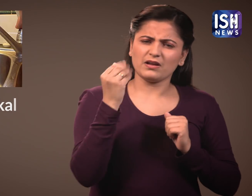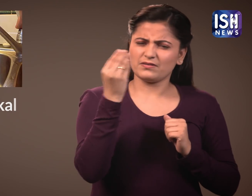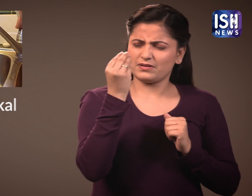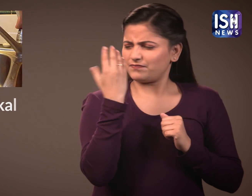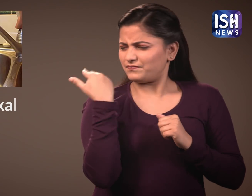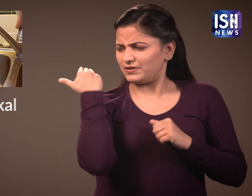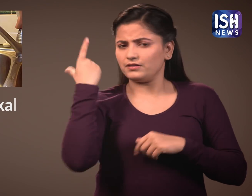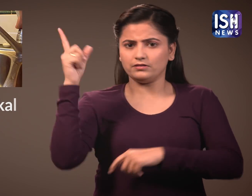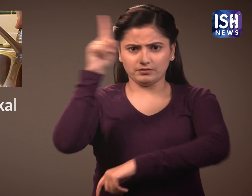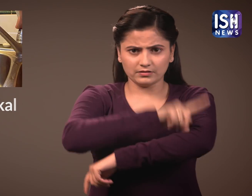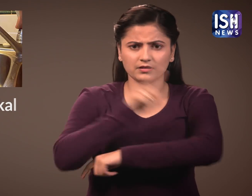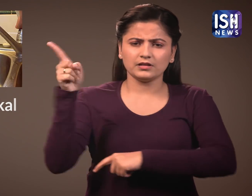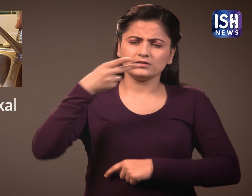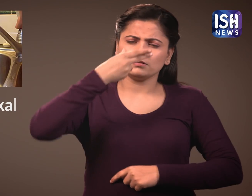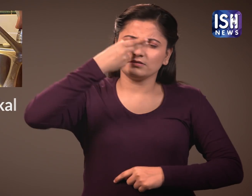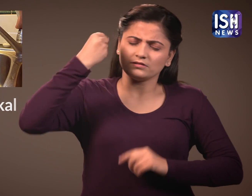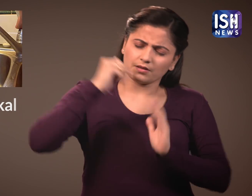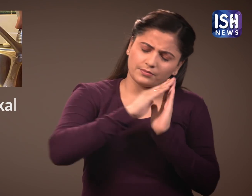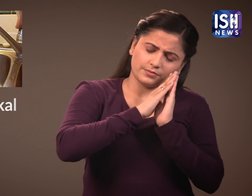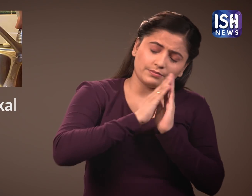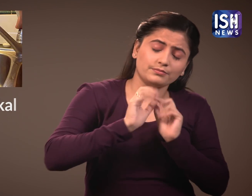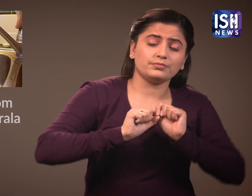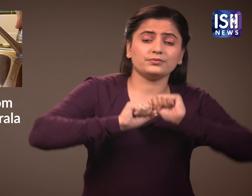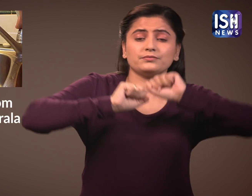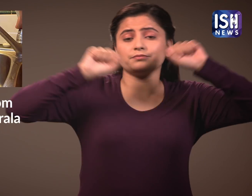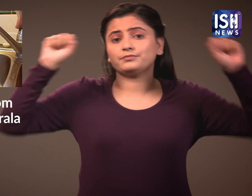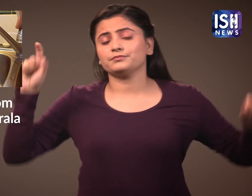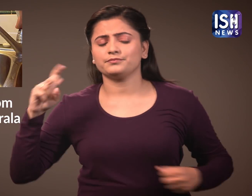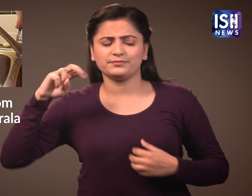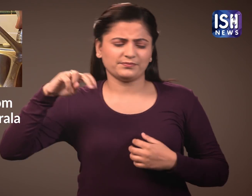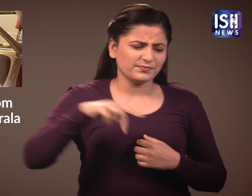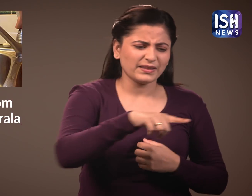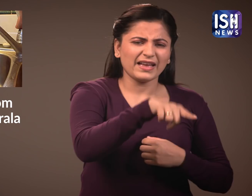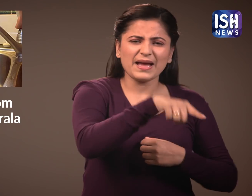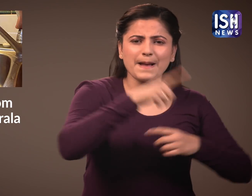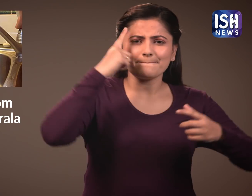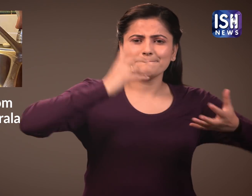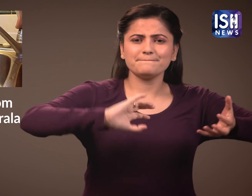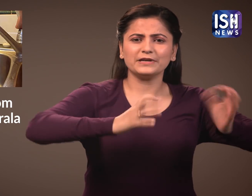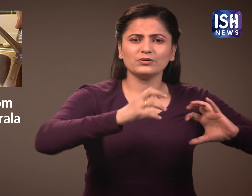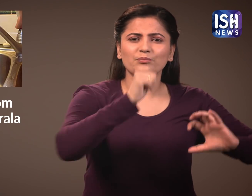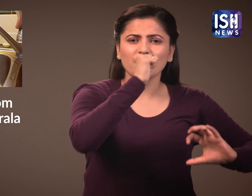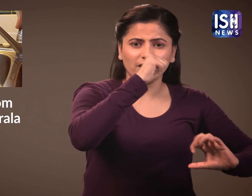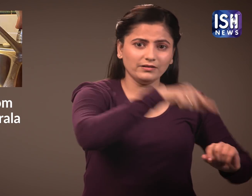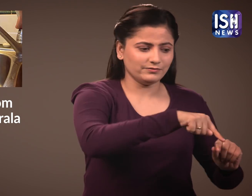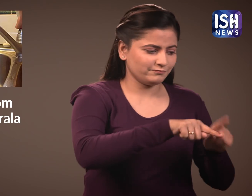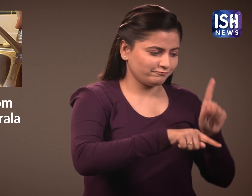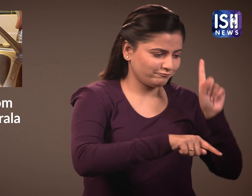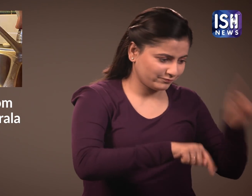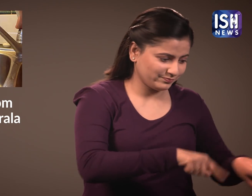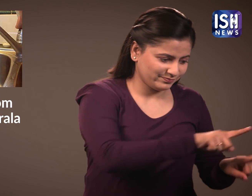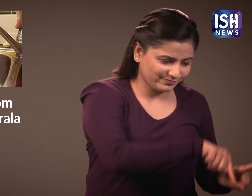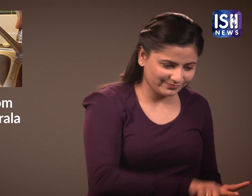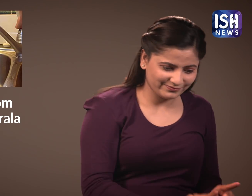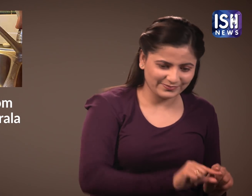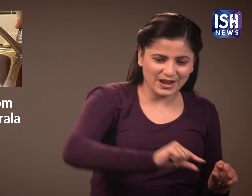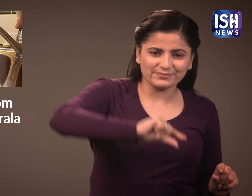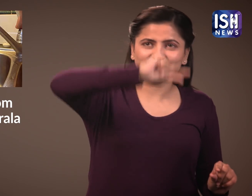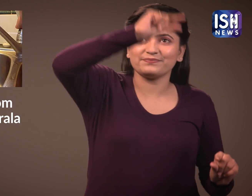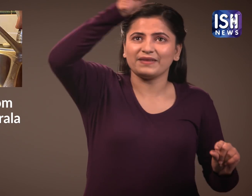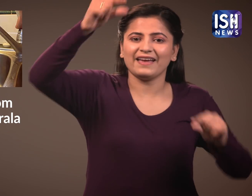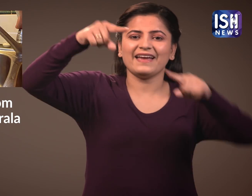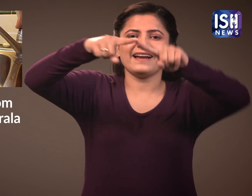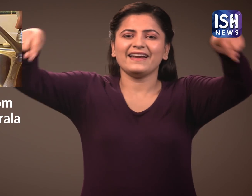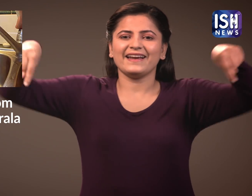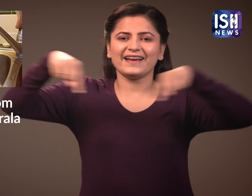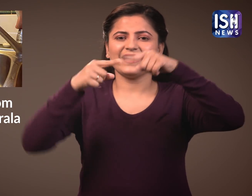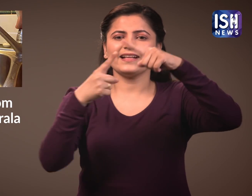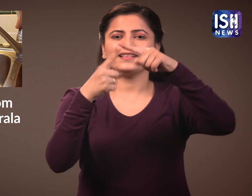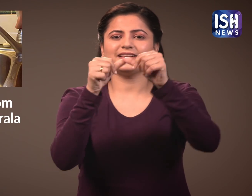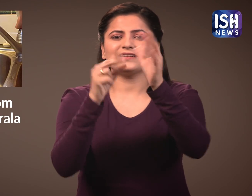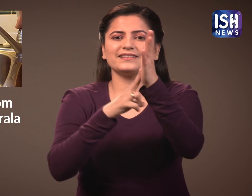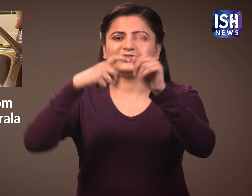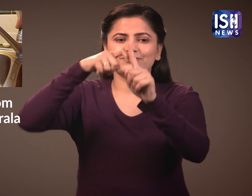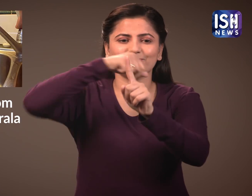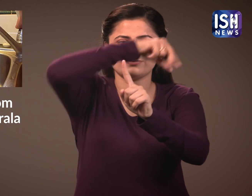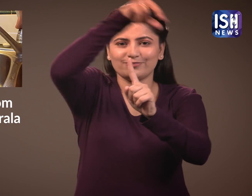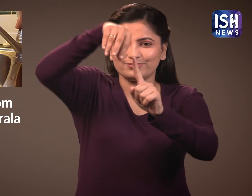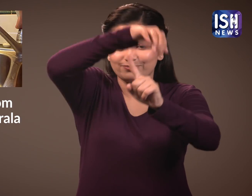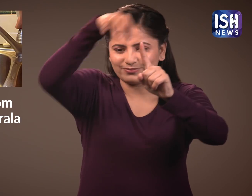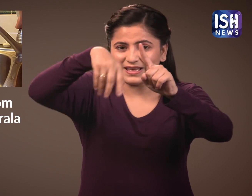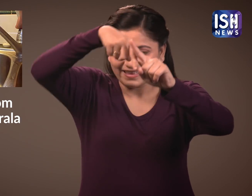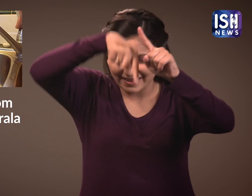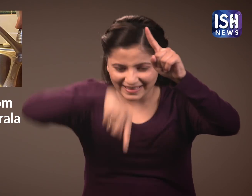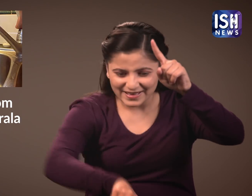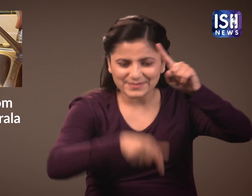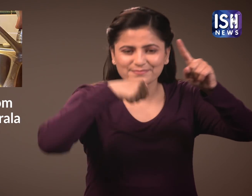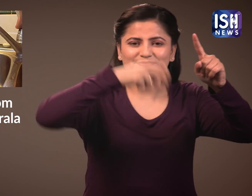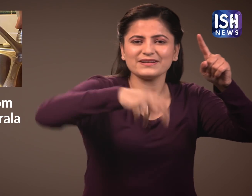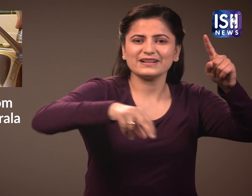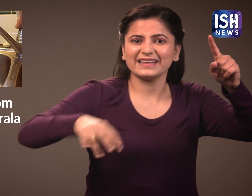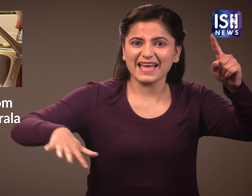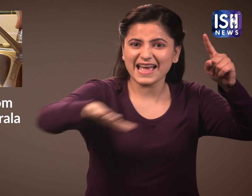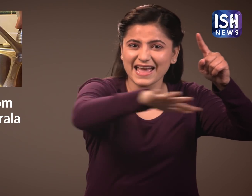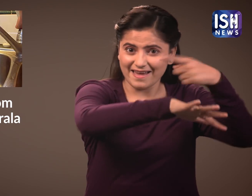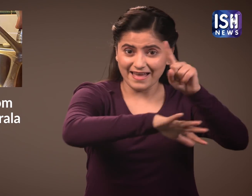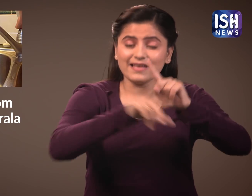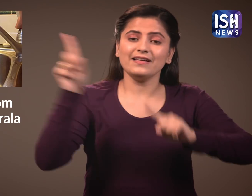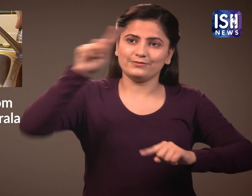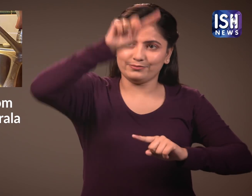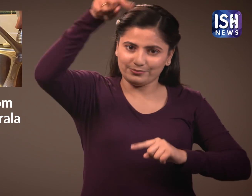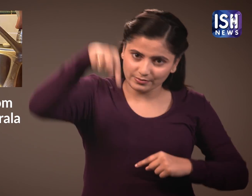A few days back he woke up in the morning and switched on the pump to fill his tank.